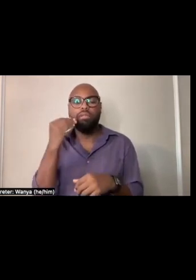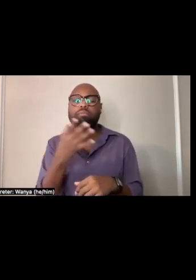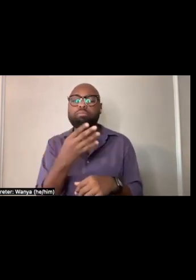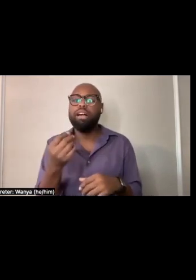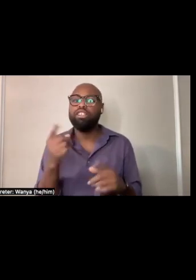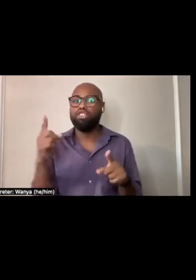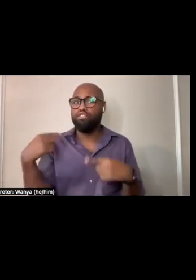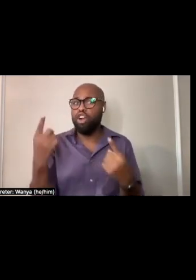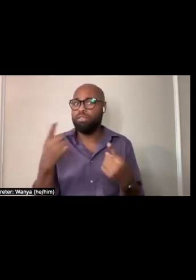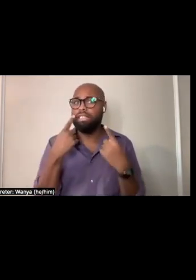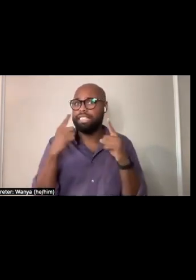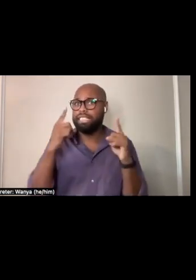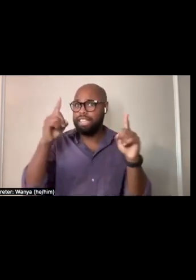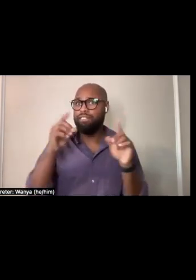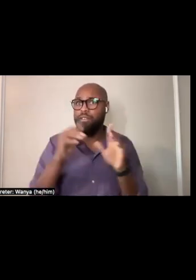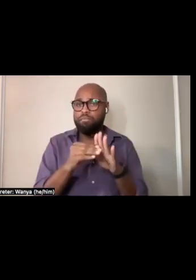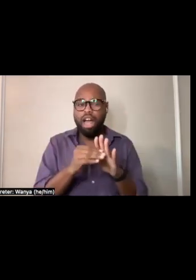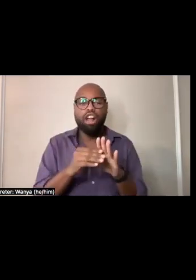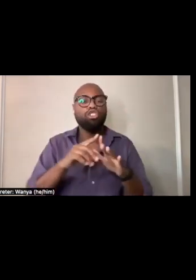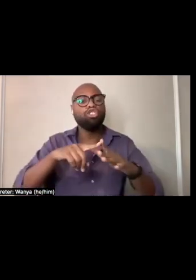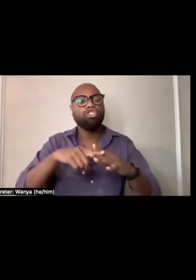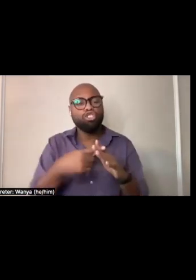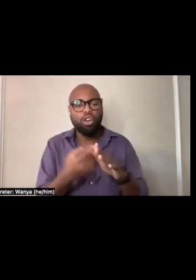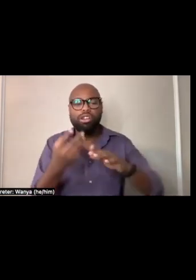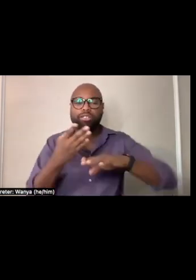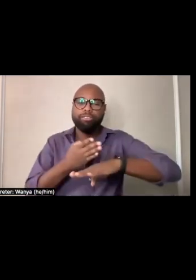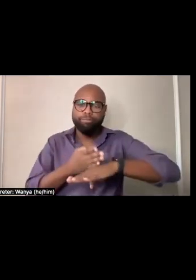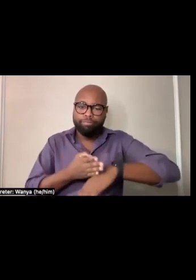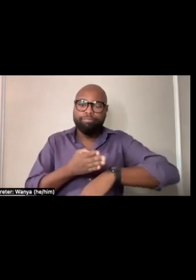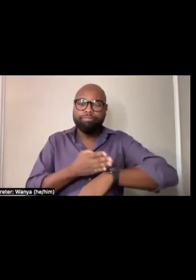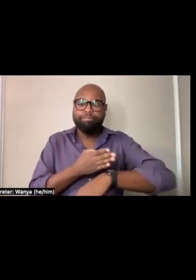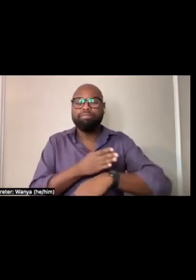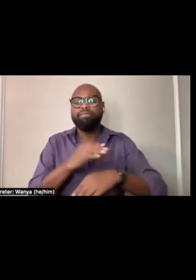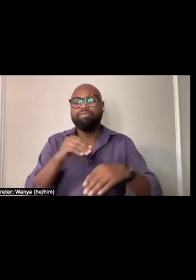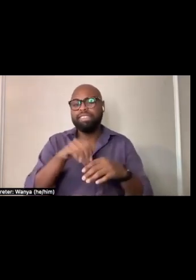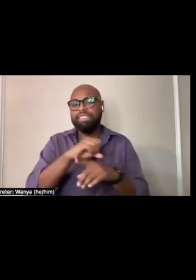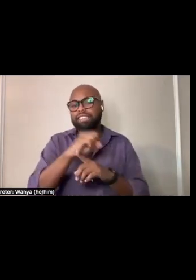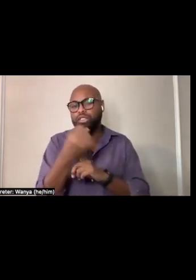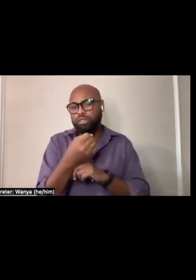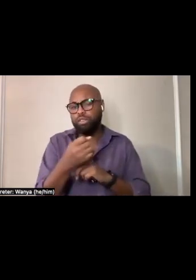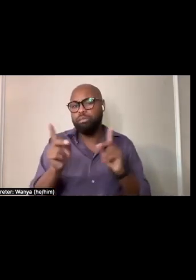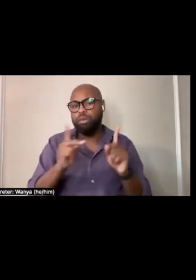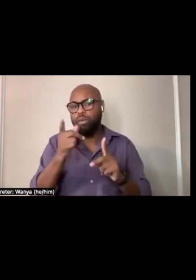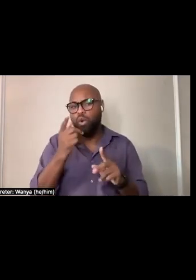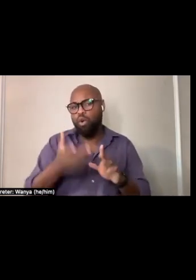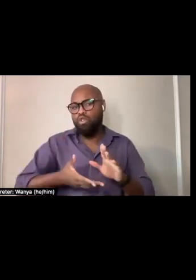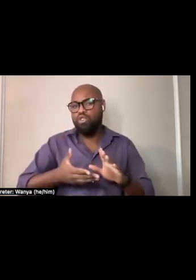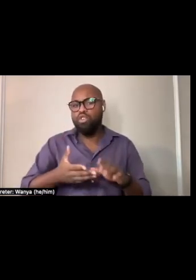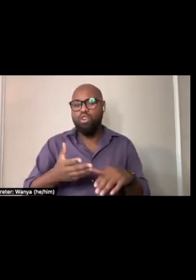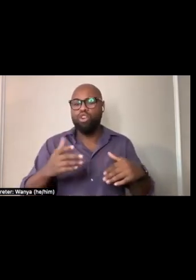making the beginning to make a dent in the situation that people who are unhoused are facing here in the Bay Area.